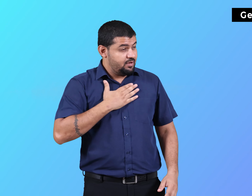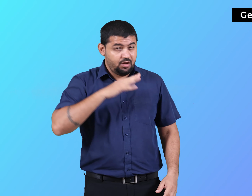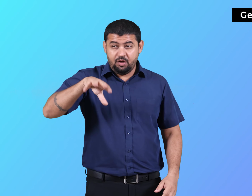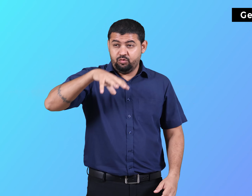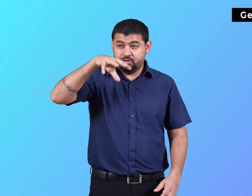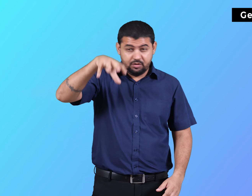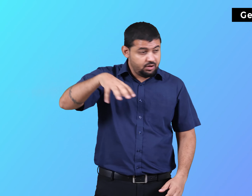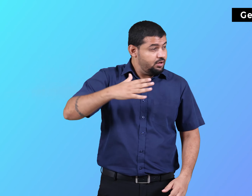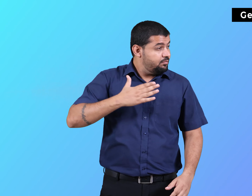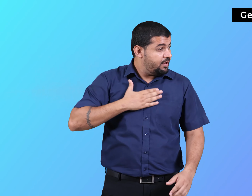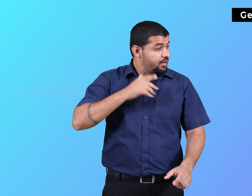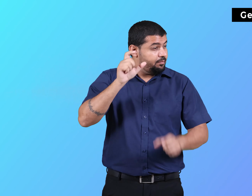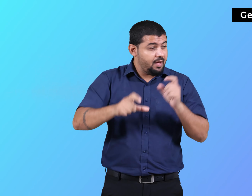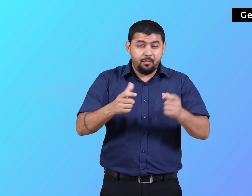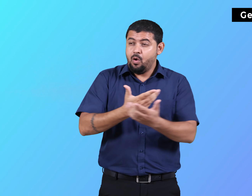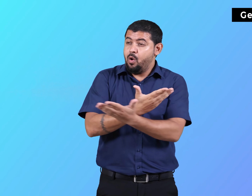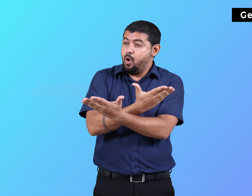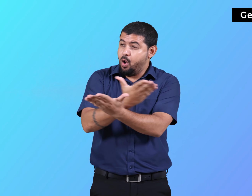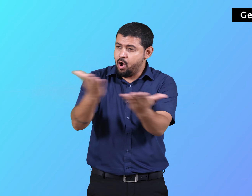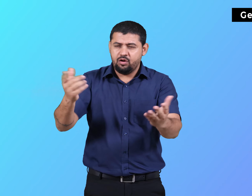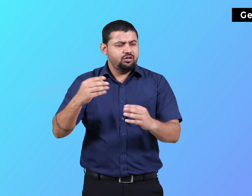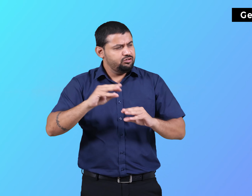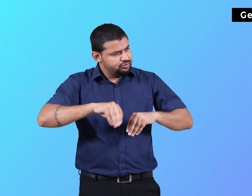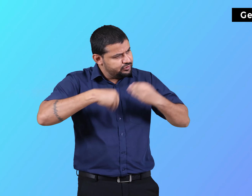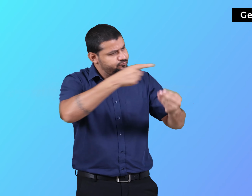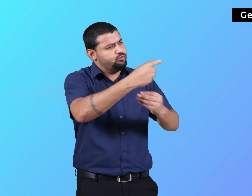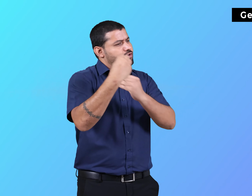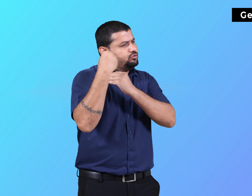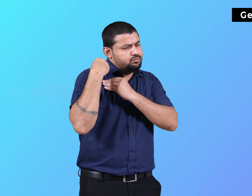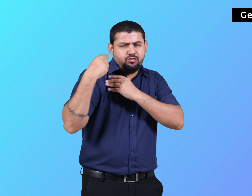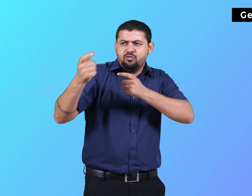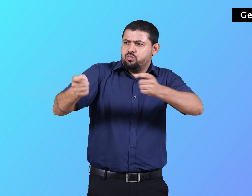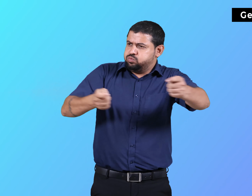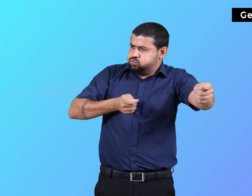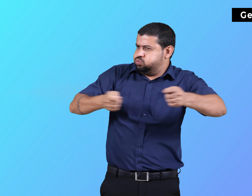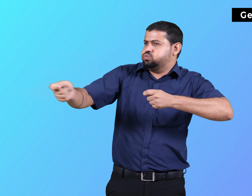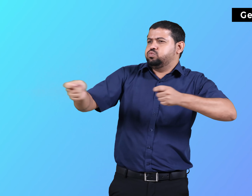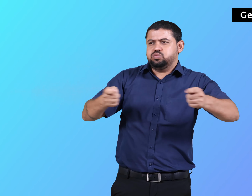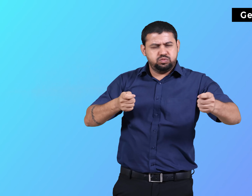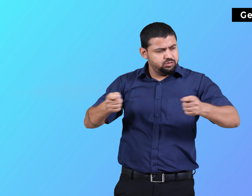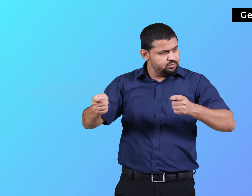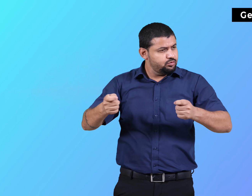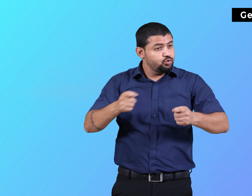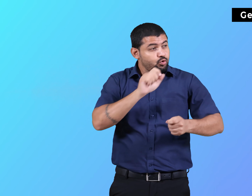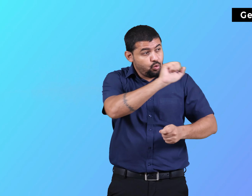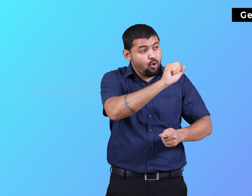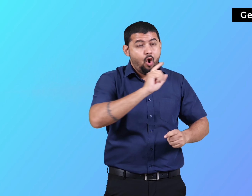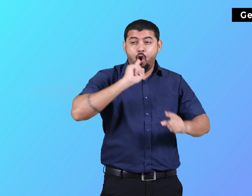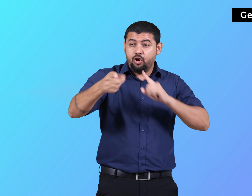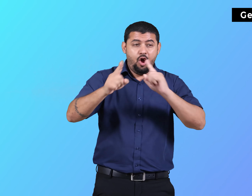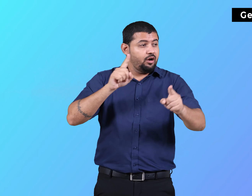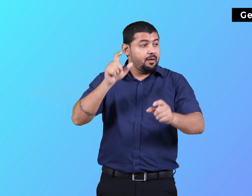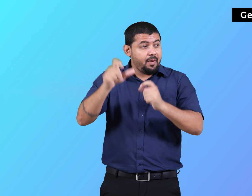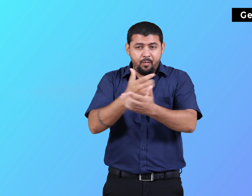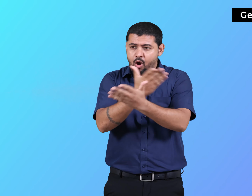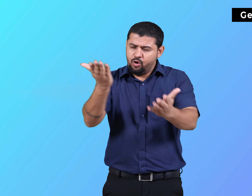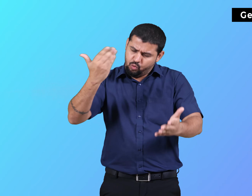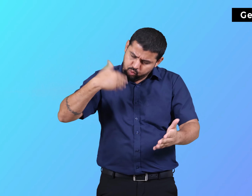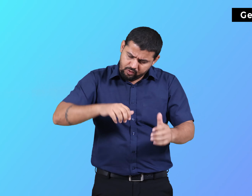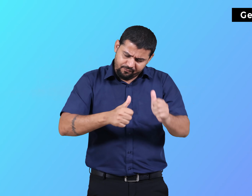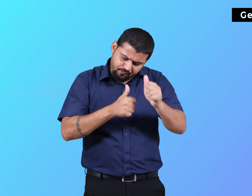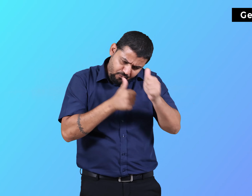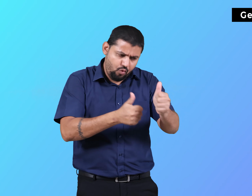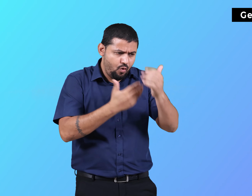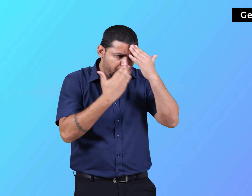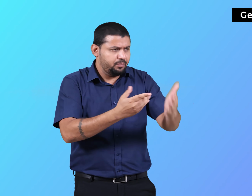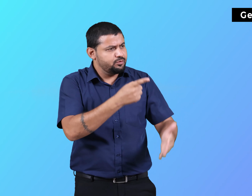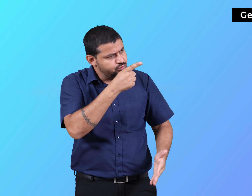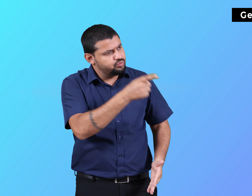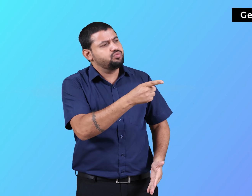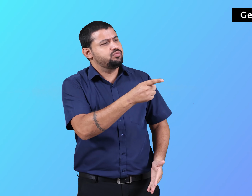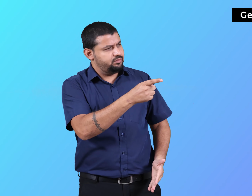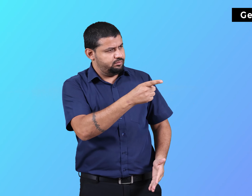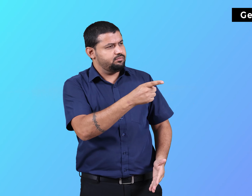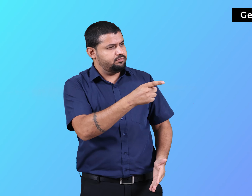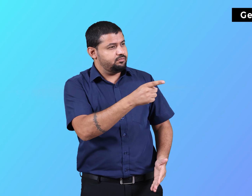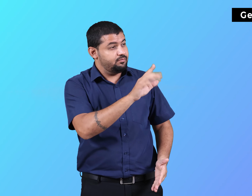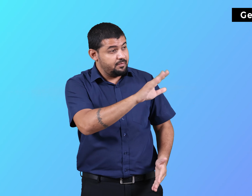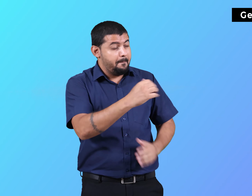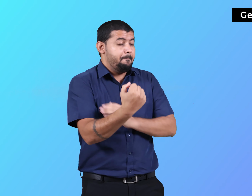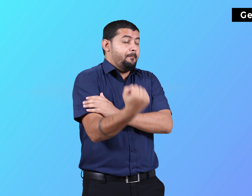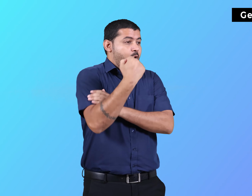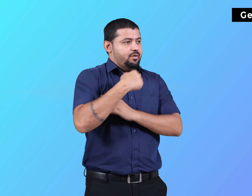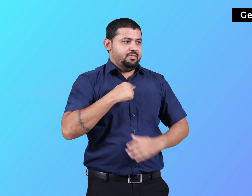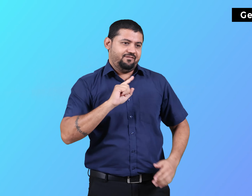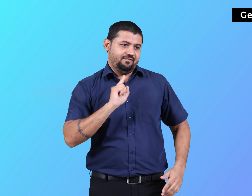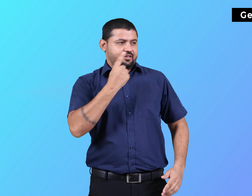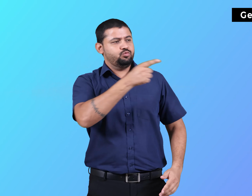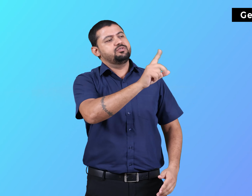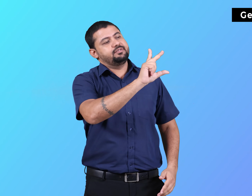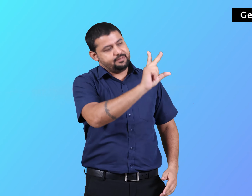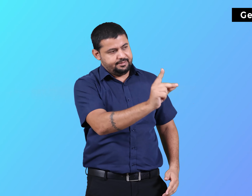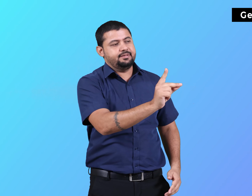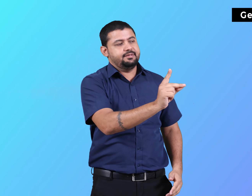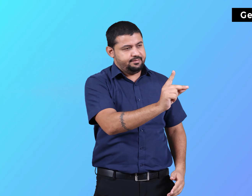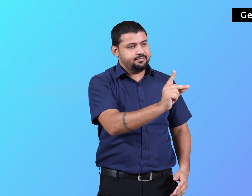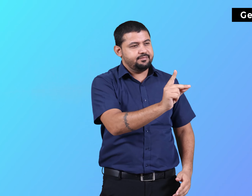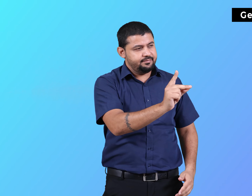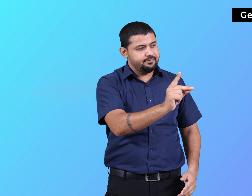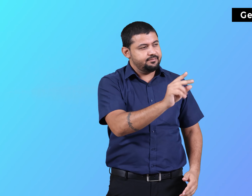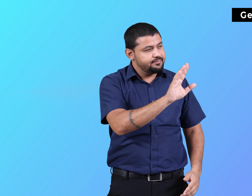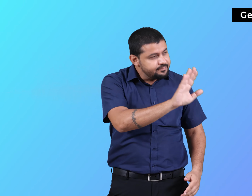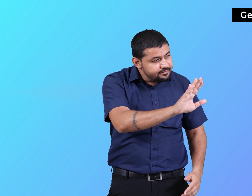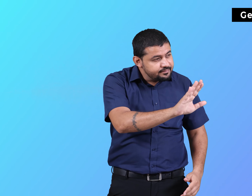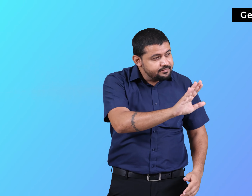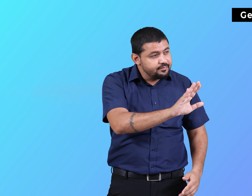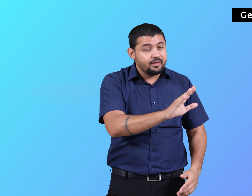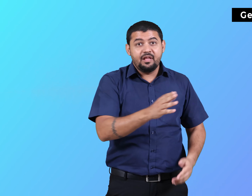I will put you in charge of my country, and all my people will follow your orders. I will be the only one more powerful than you.”